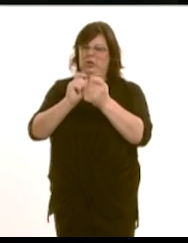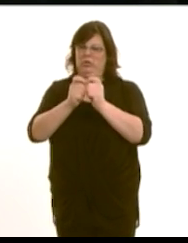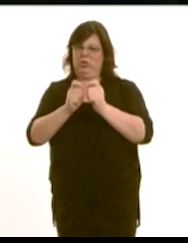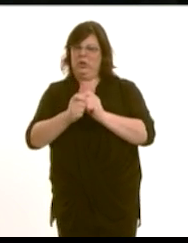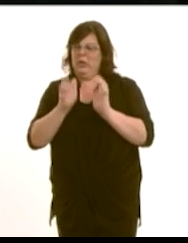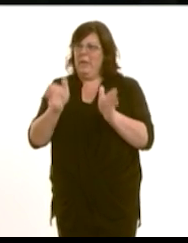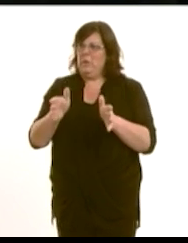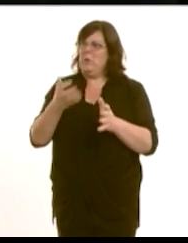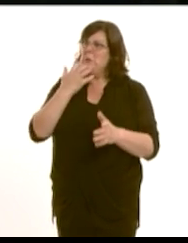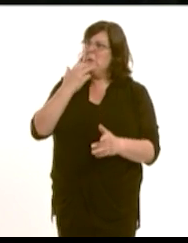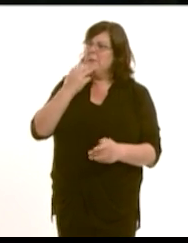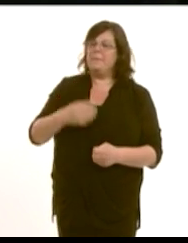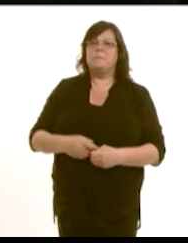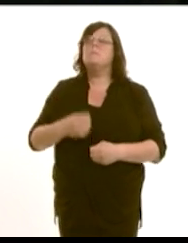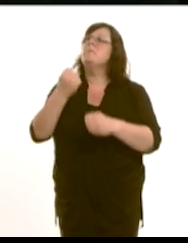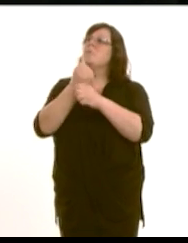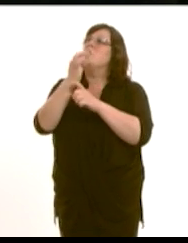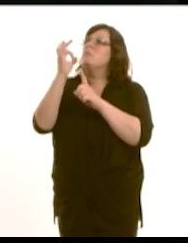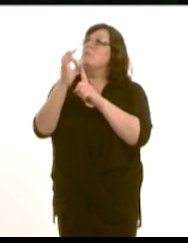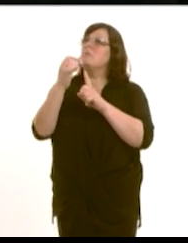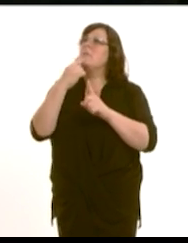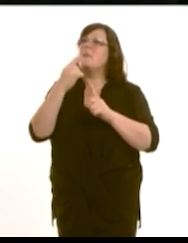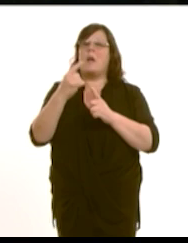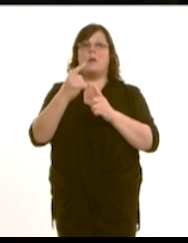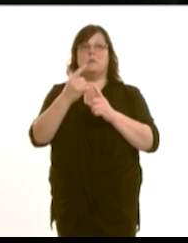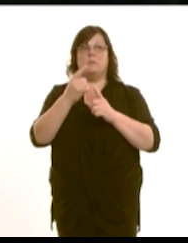What GPs are saying to me is that there is the potential for the devaluation of their